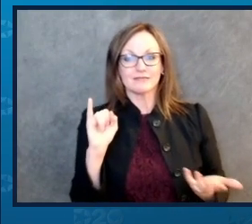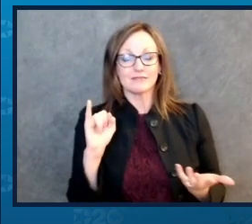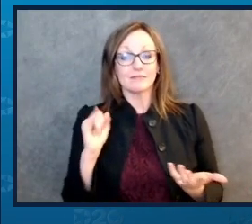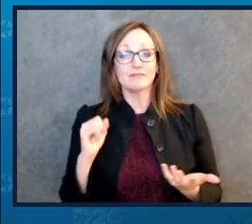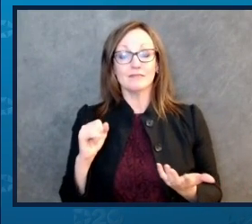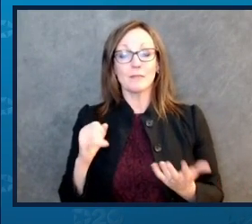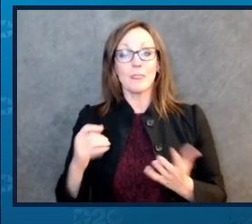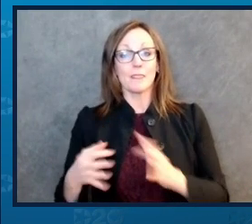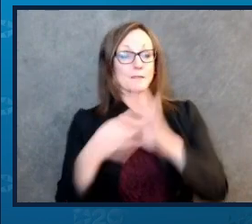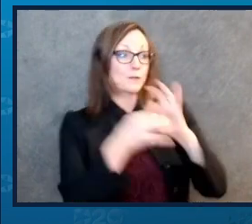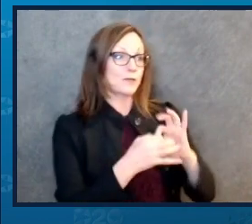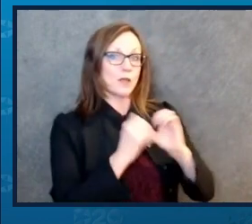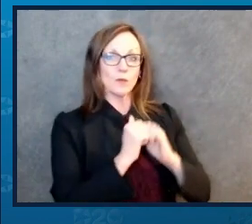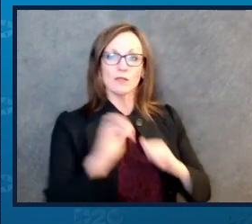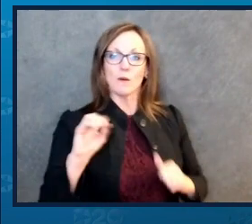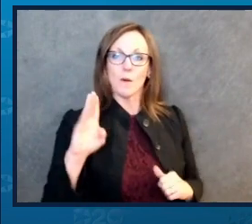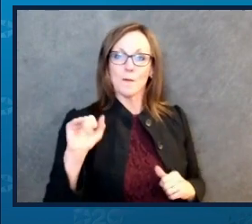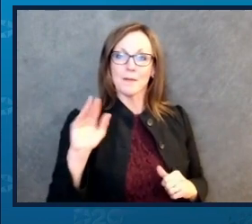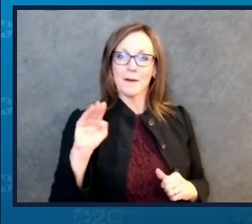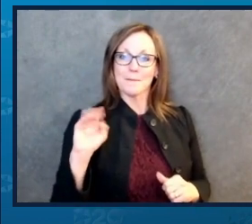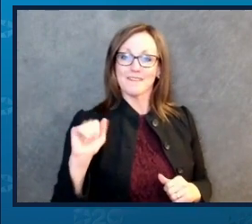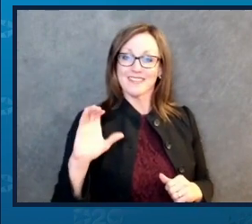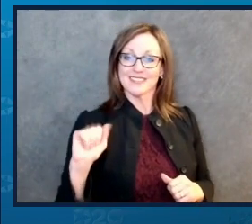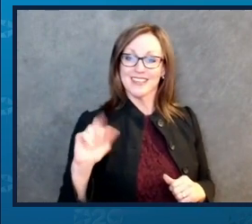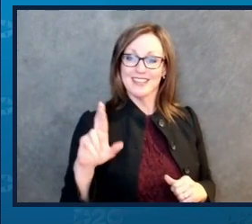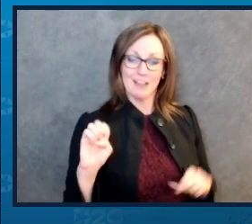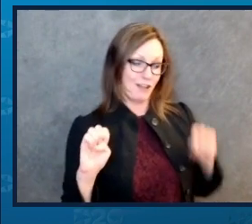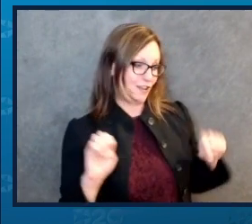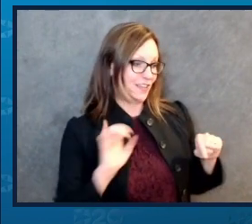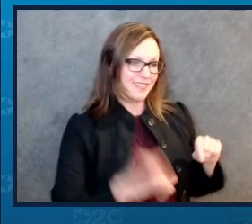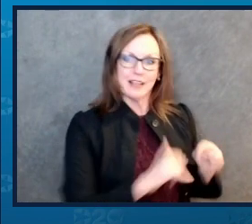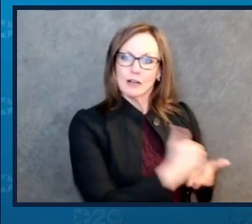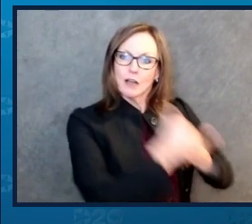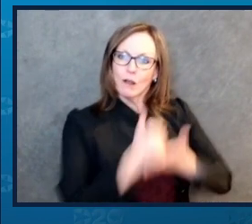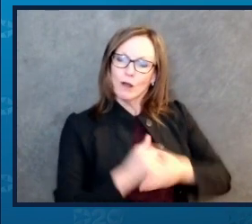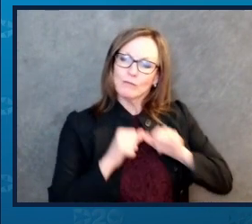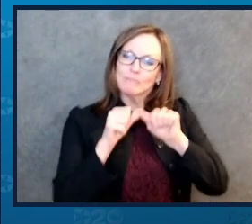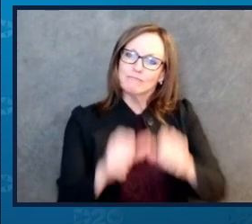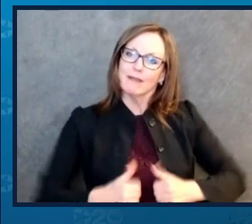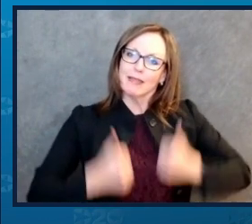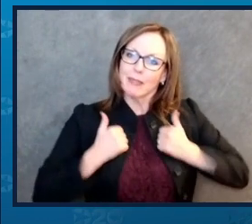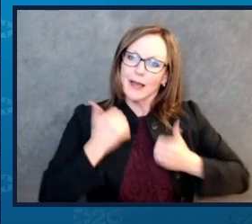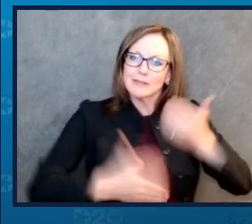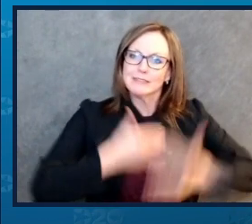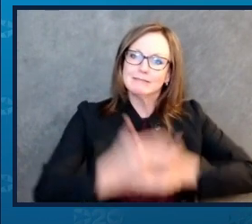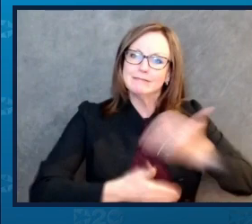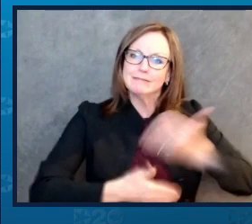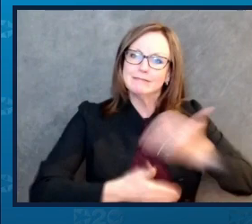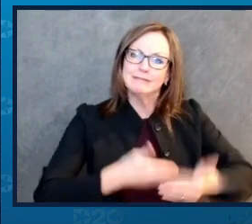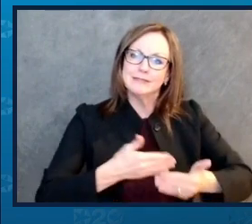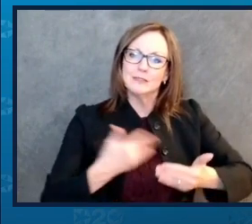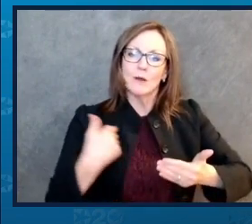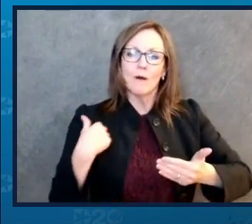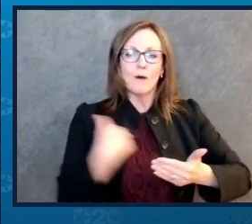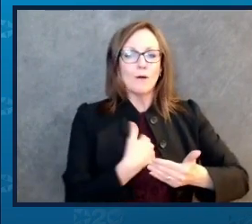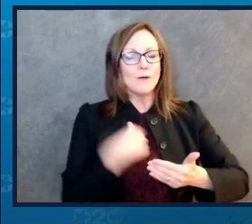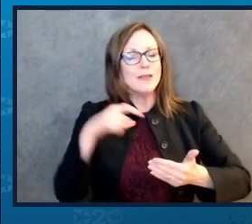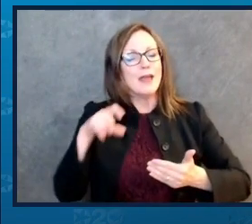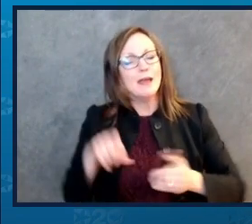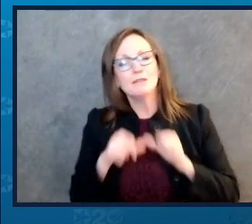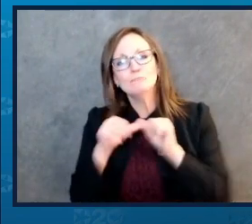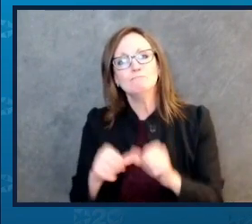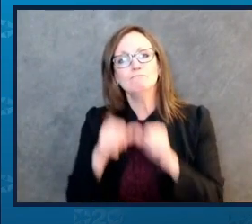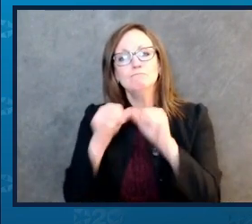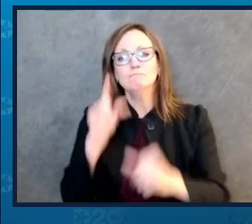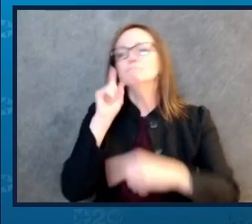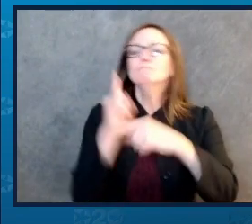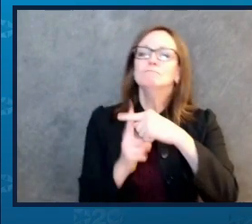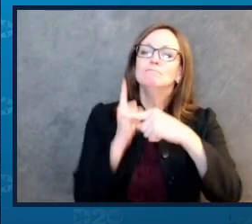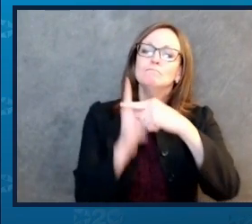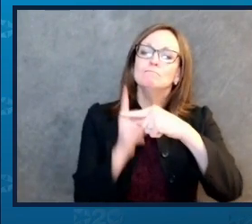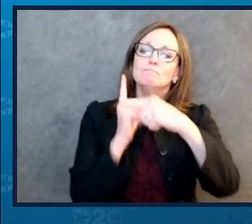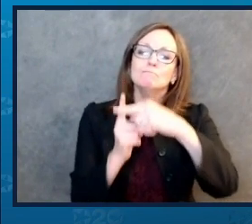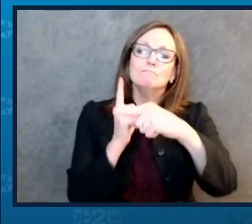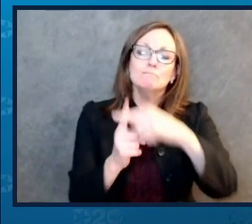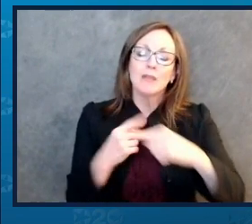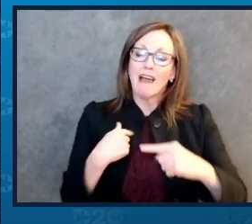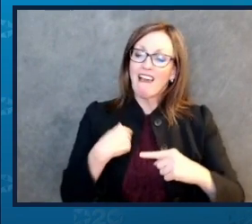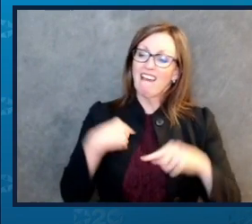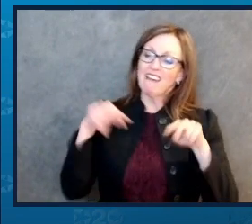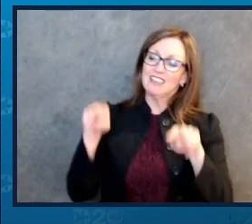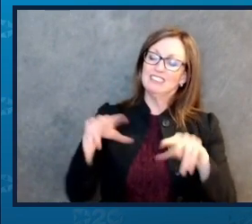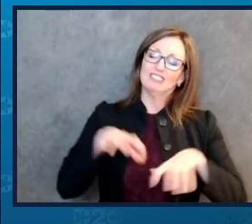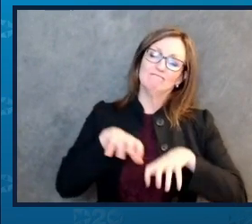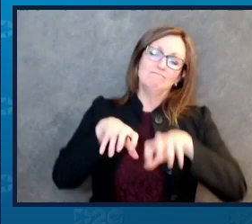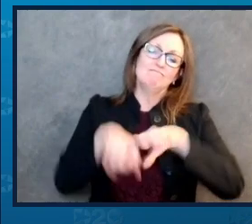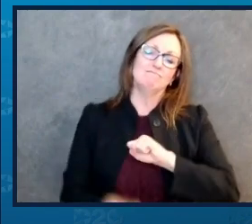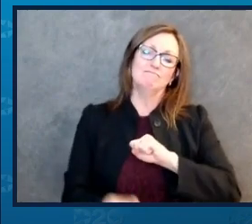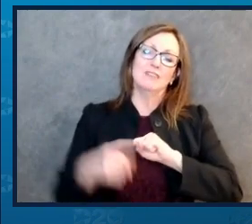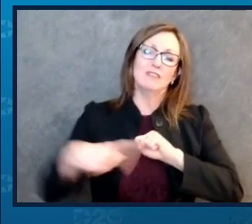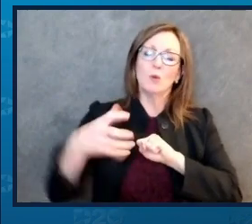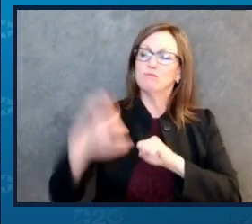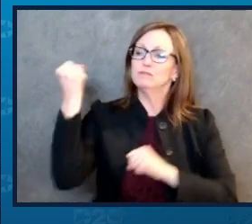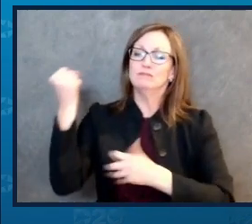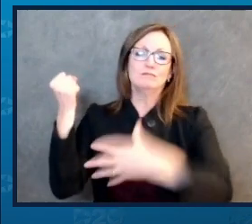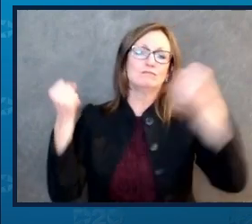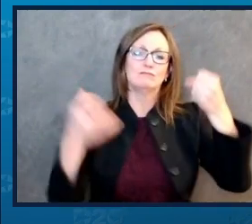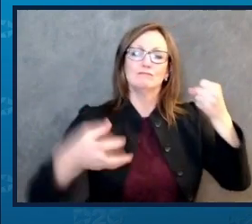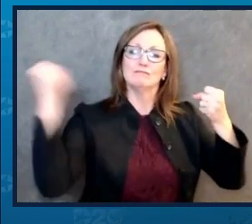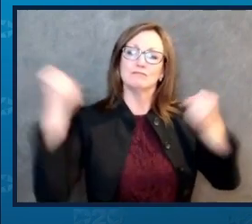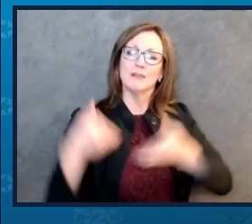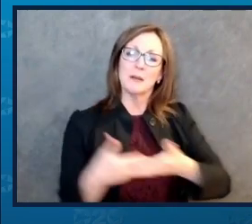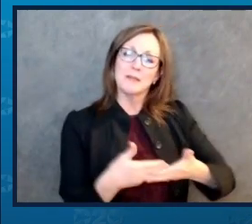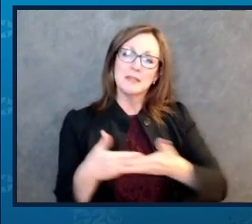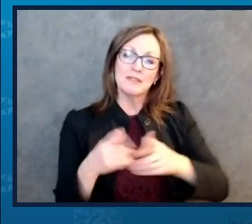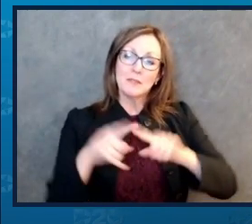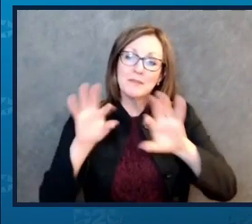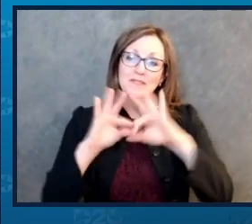I DESERVE IT, RIGHT.